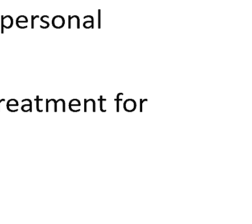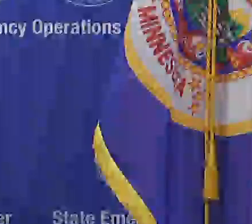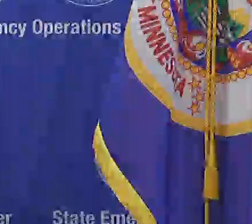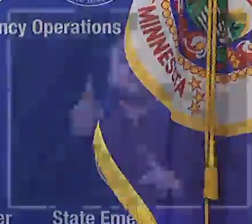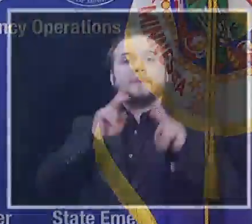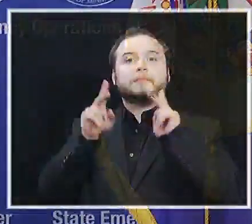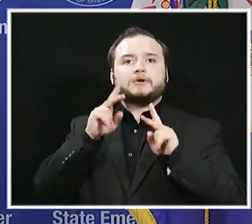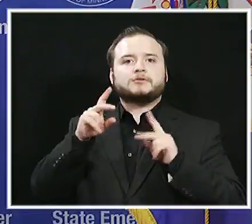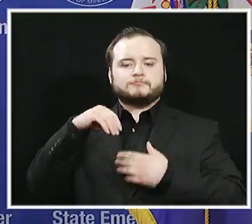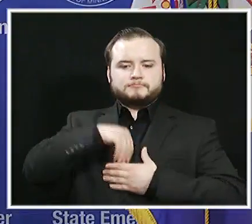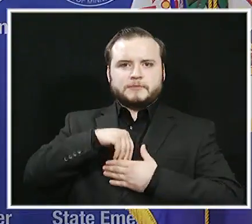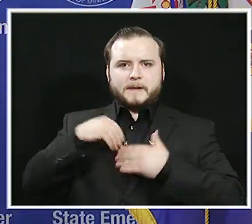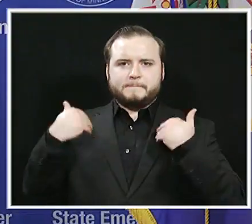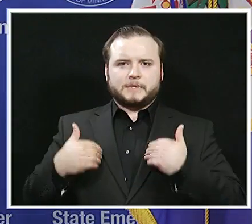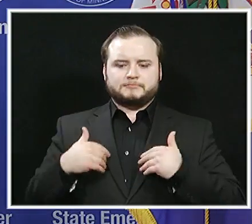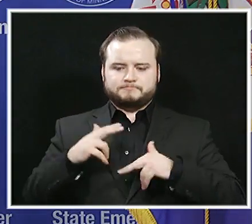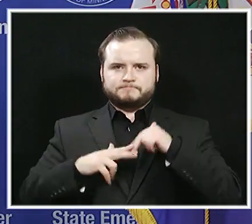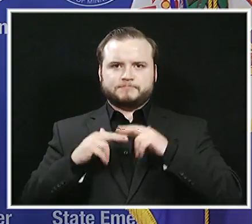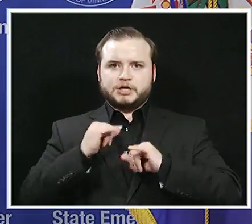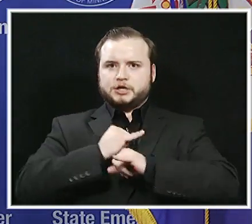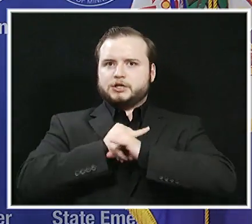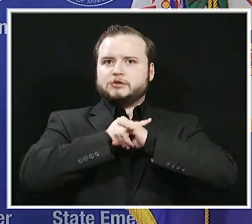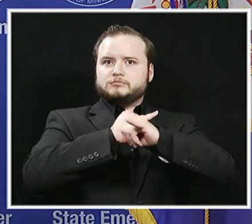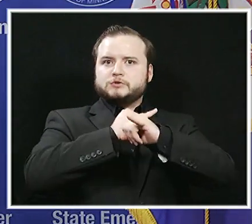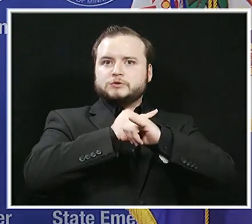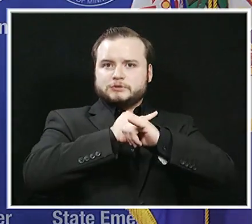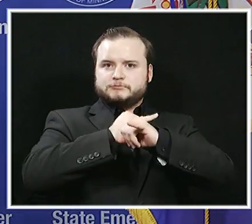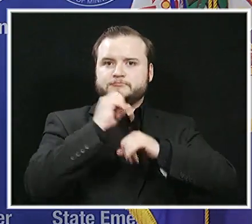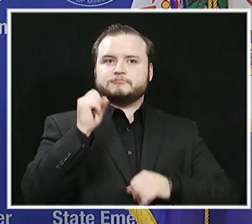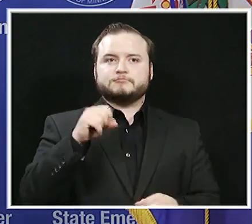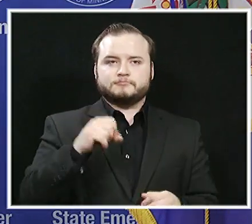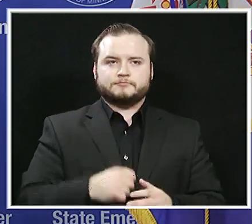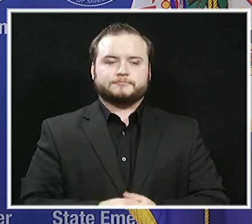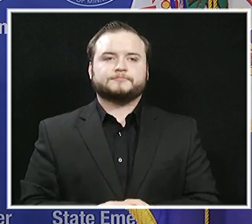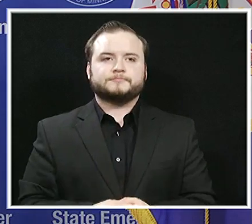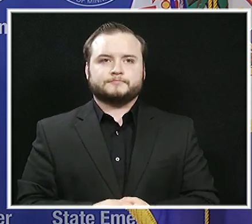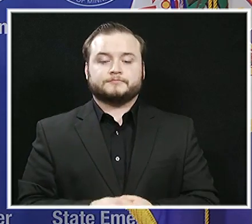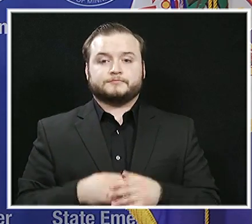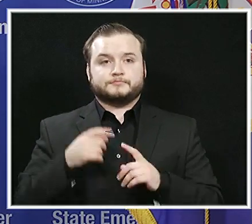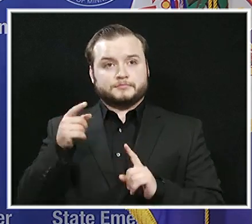We're trying to slow the spread, build herd immunity, realizing you're not going to eliminate.